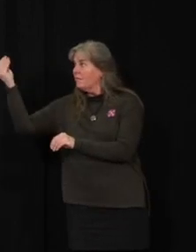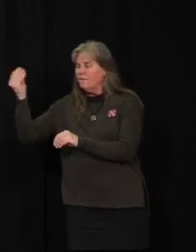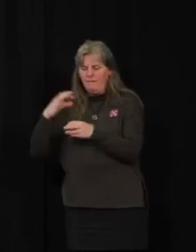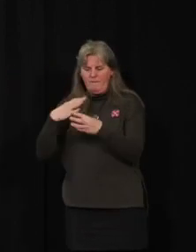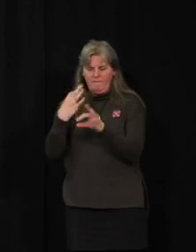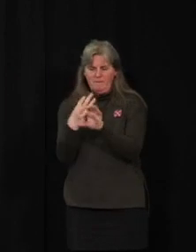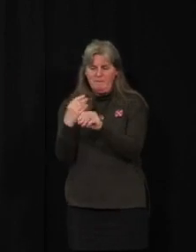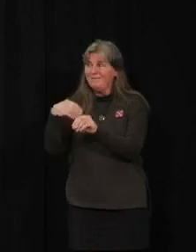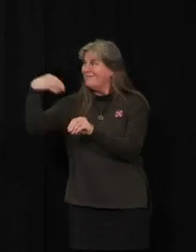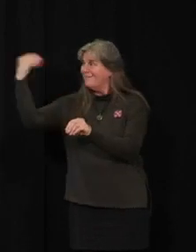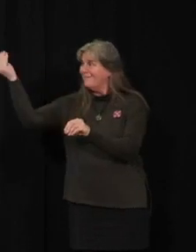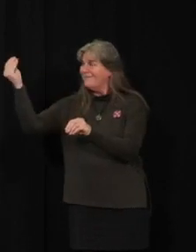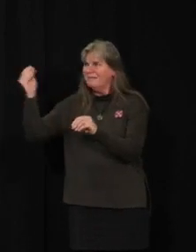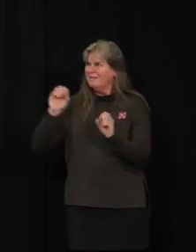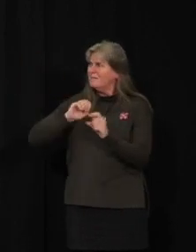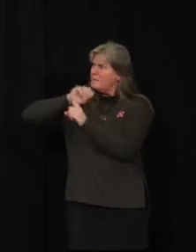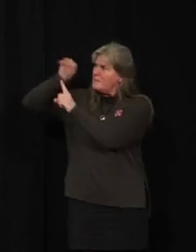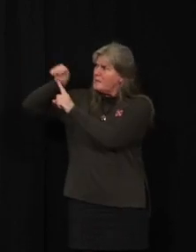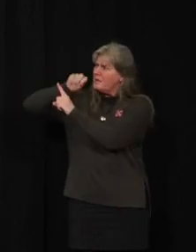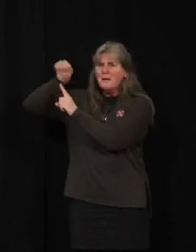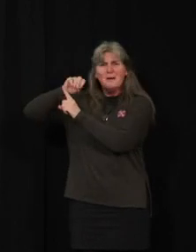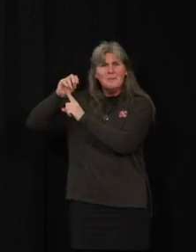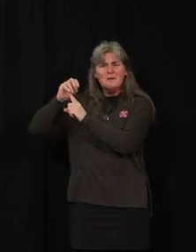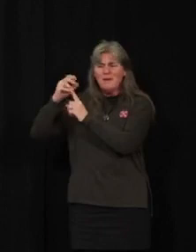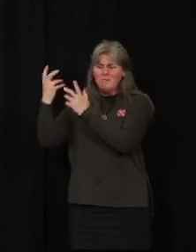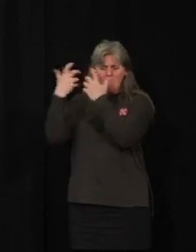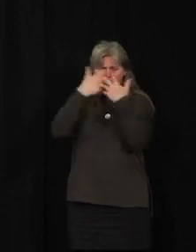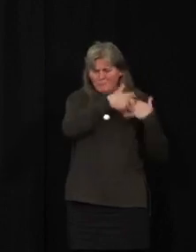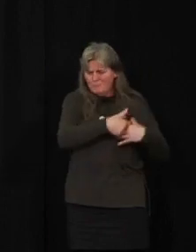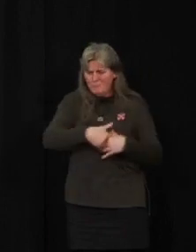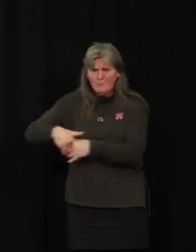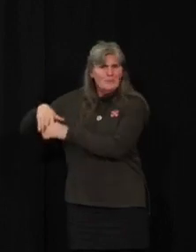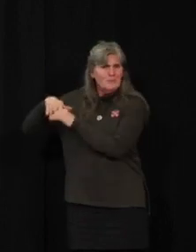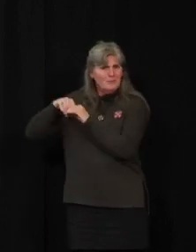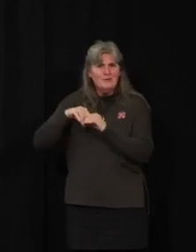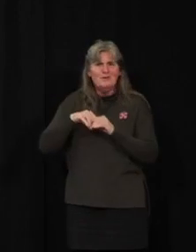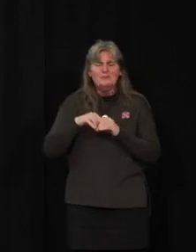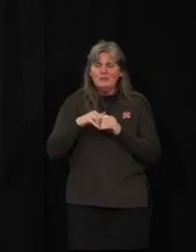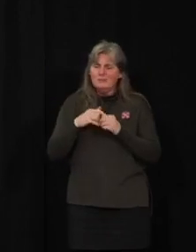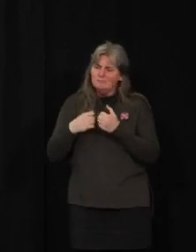maximize the benefit to people that are struggling in the current times.